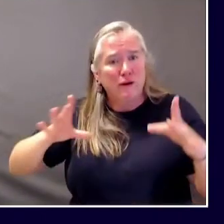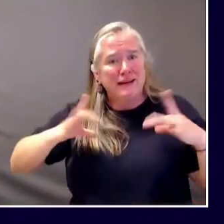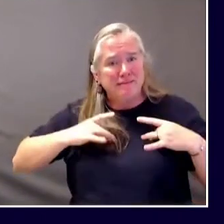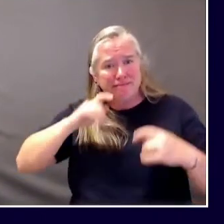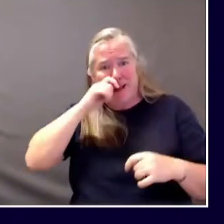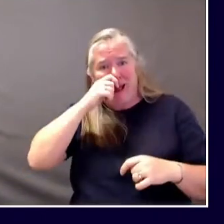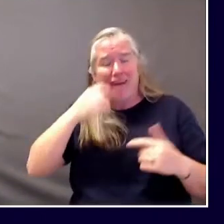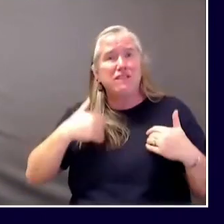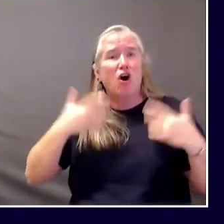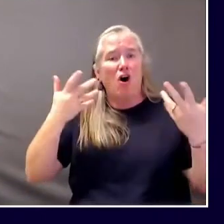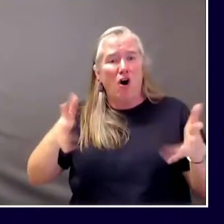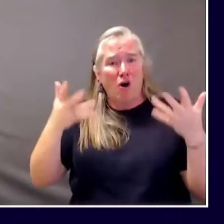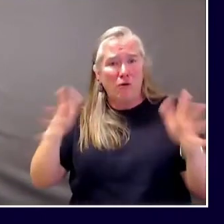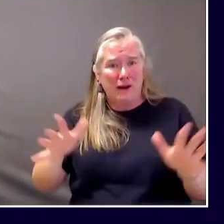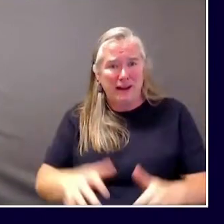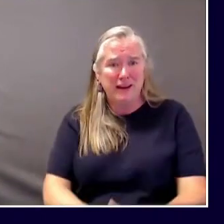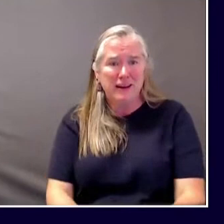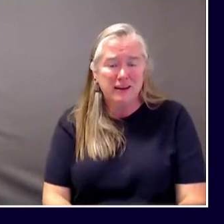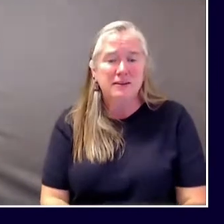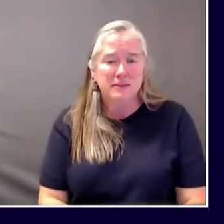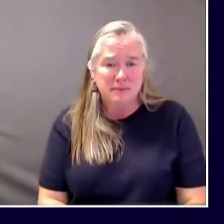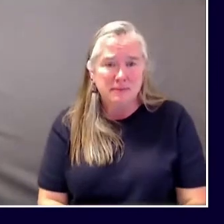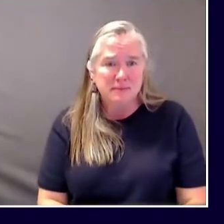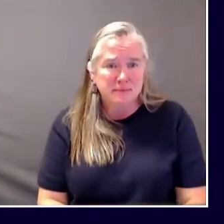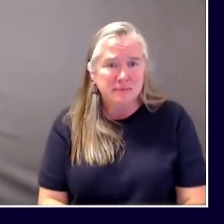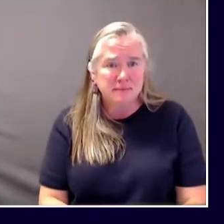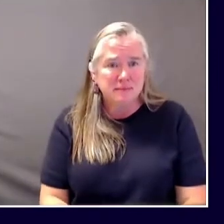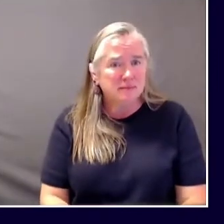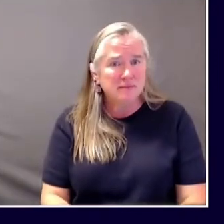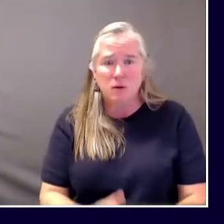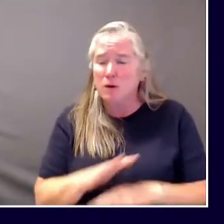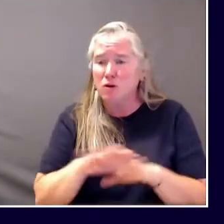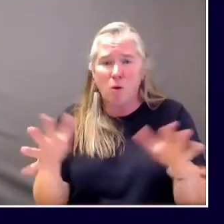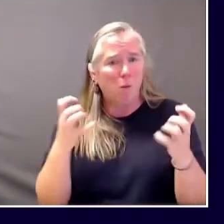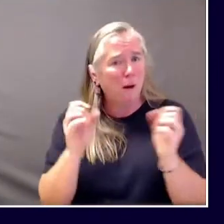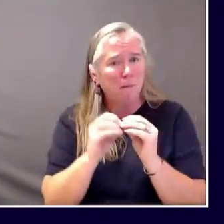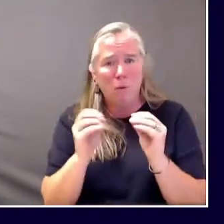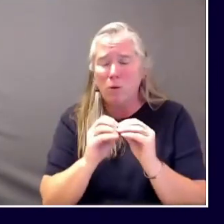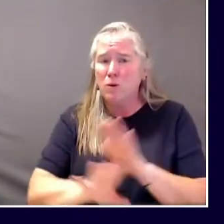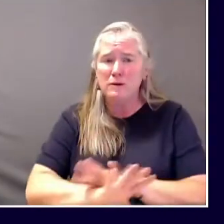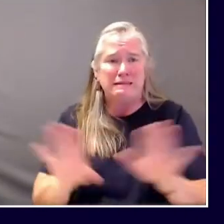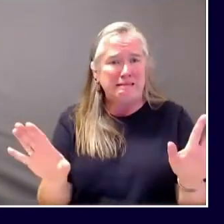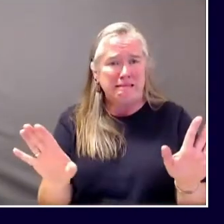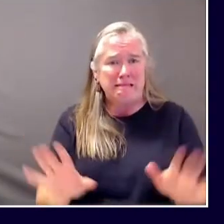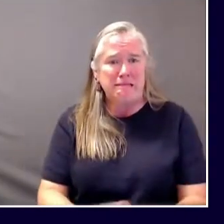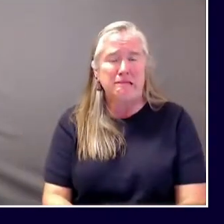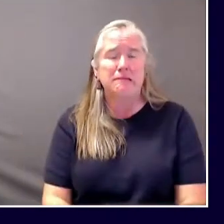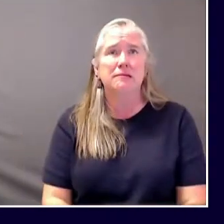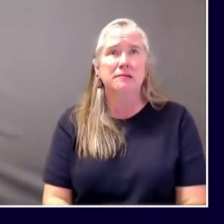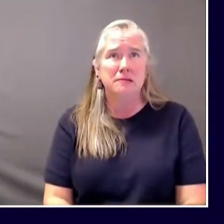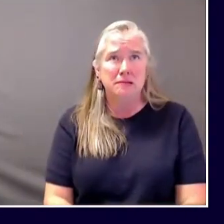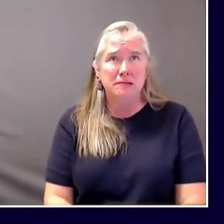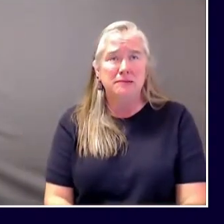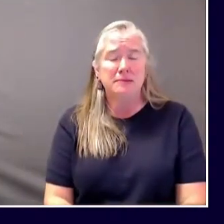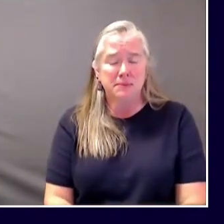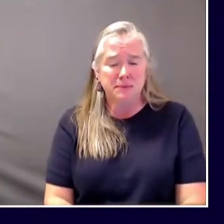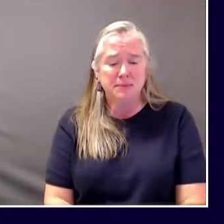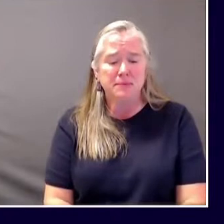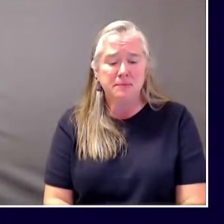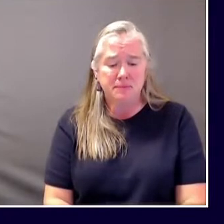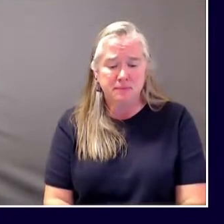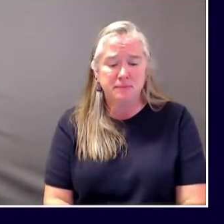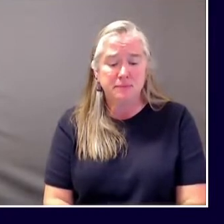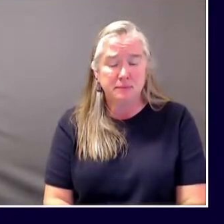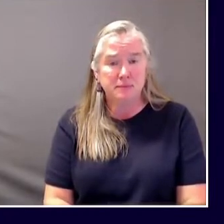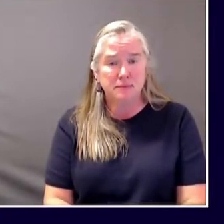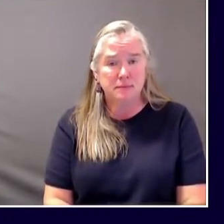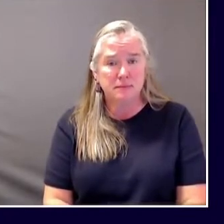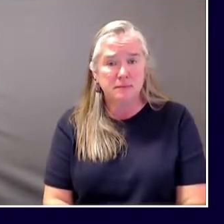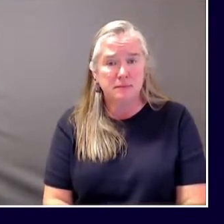four health care workers all